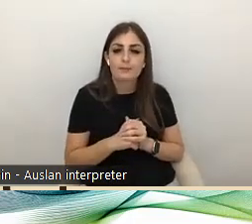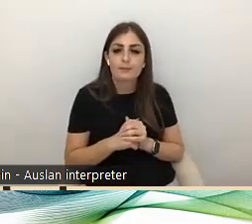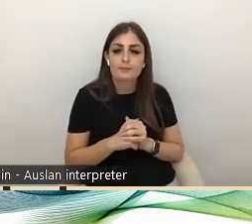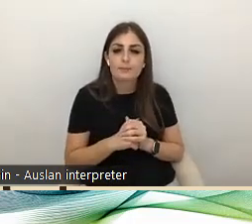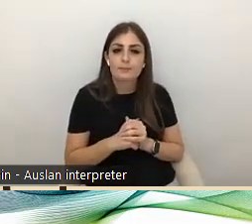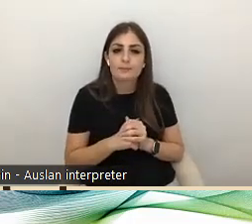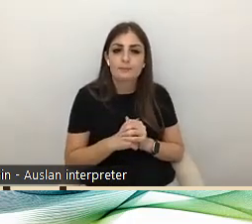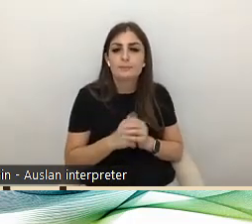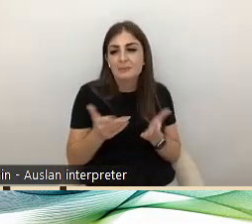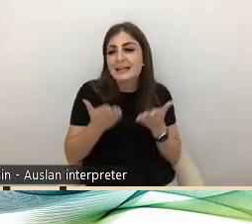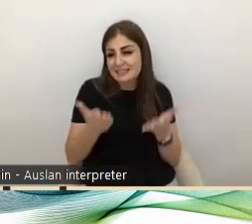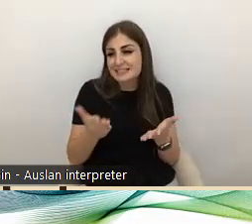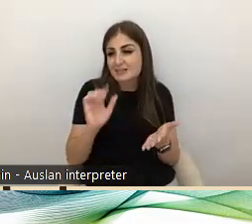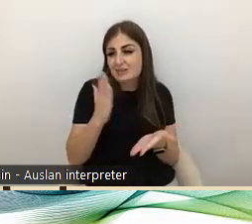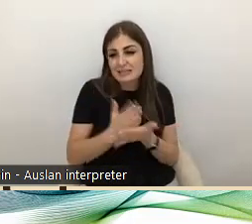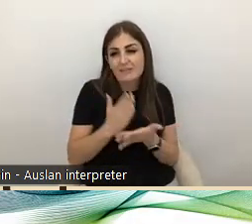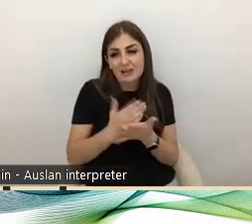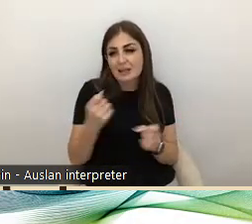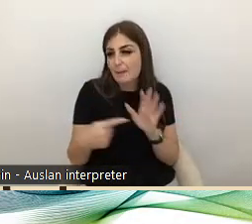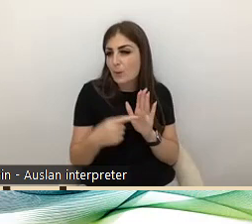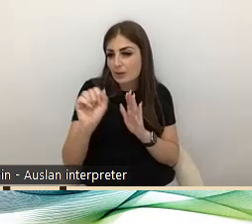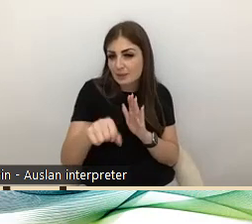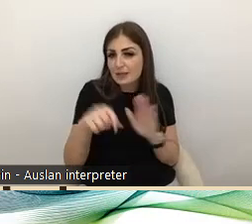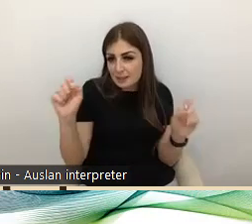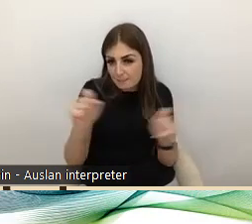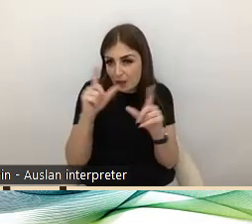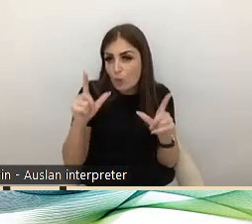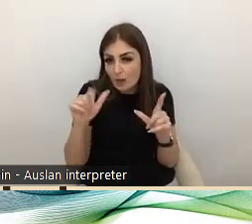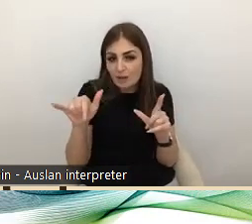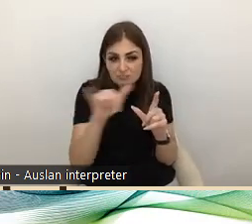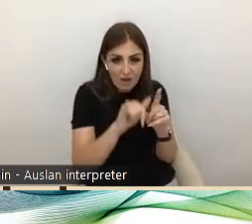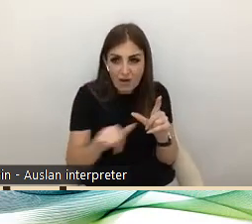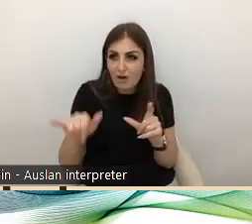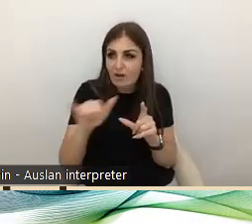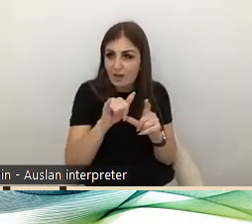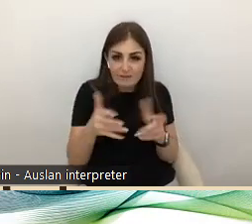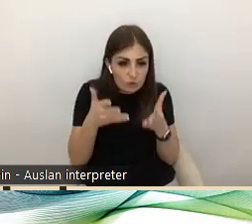Consent is important too. It's important to be aware that even after you have provided consent to share the information,